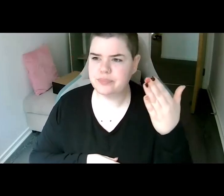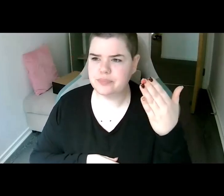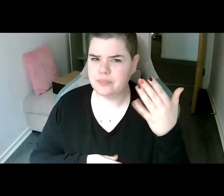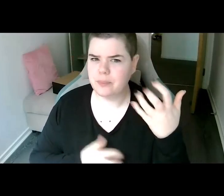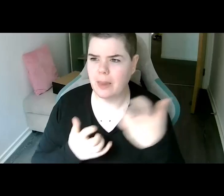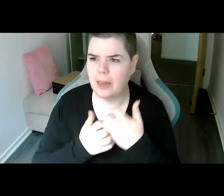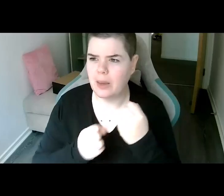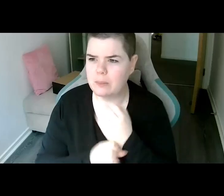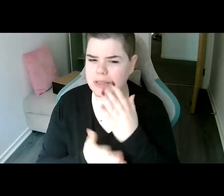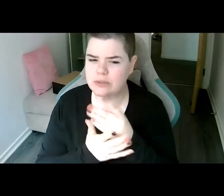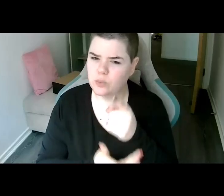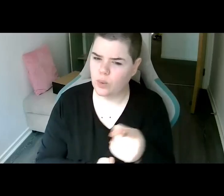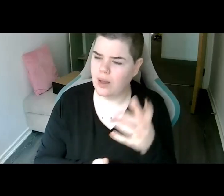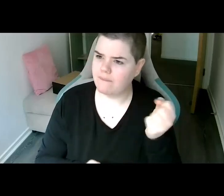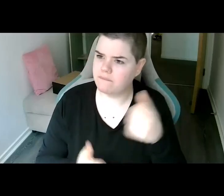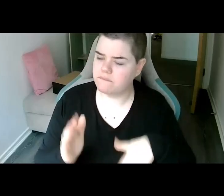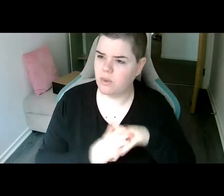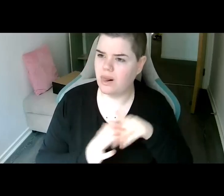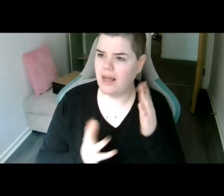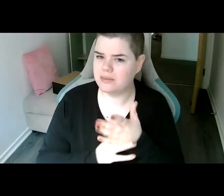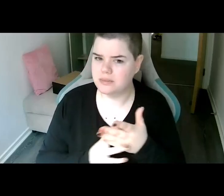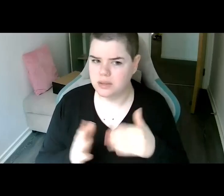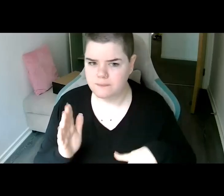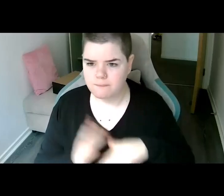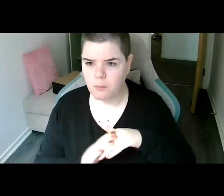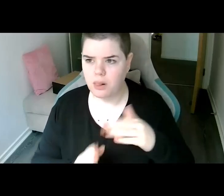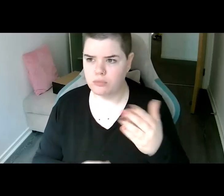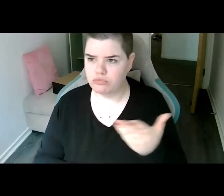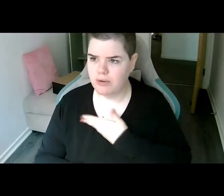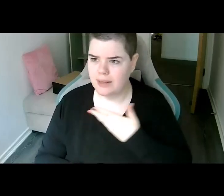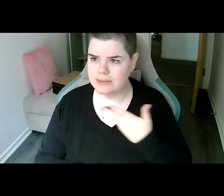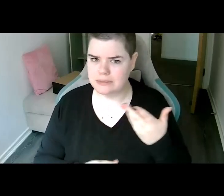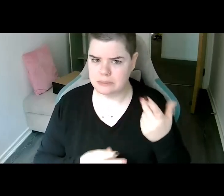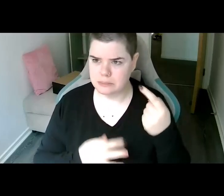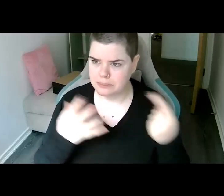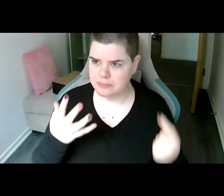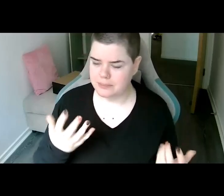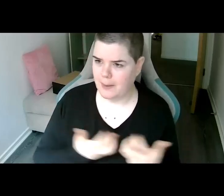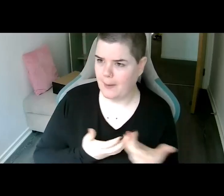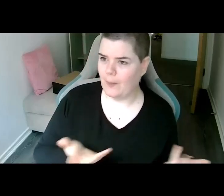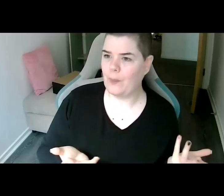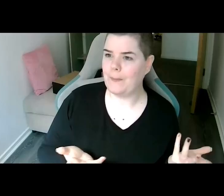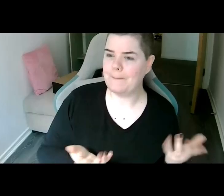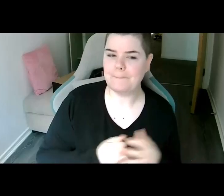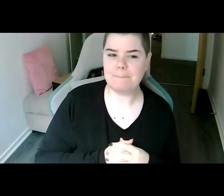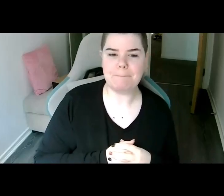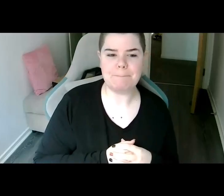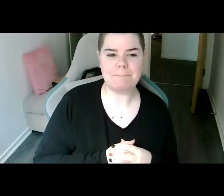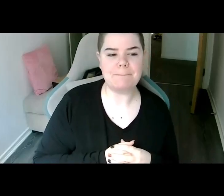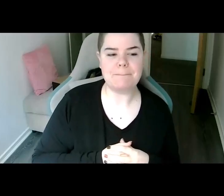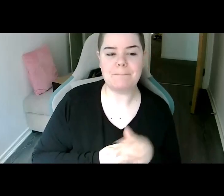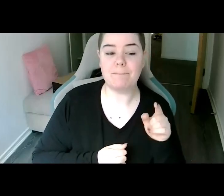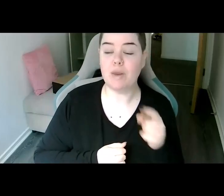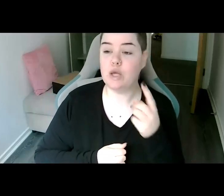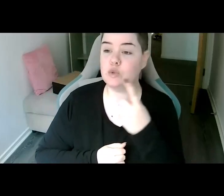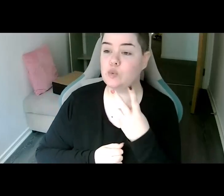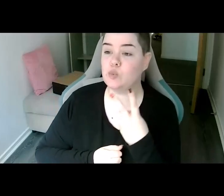about the Accessible Information Standards. How can they ensure that their deaf patients rights are being met?